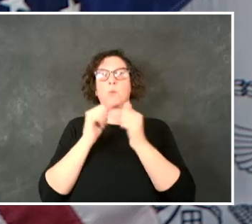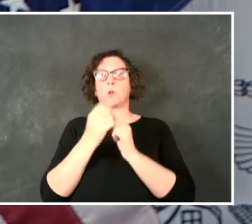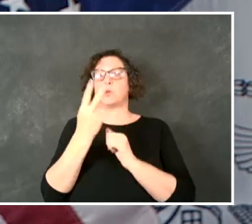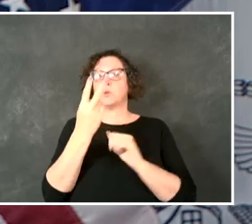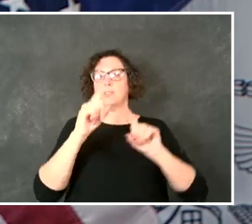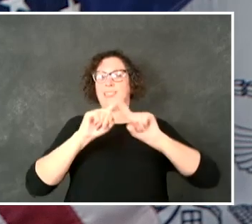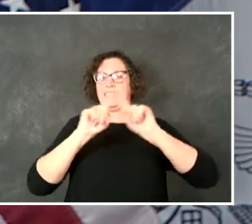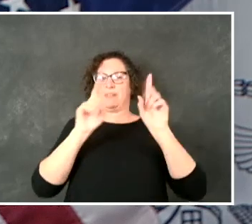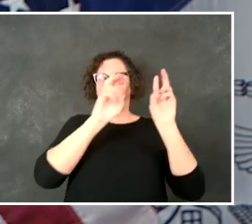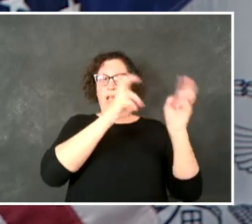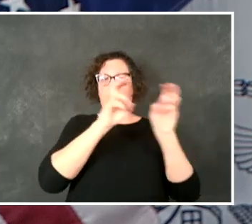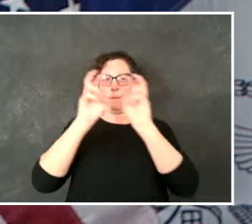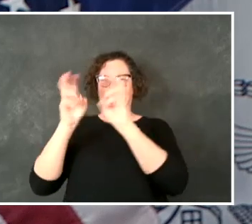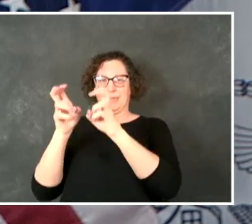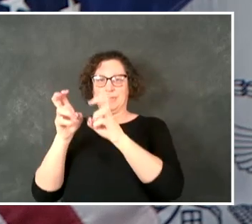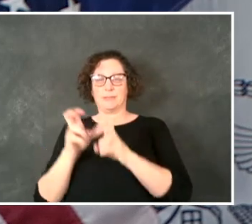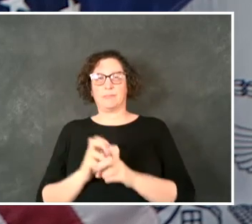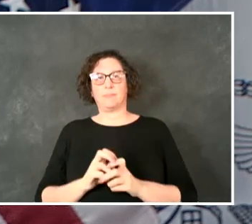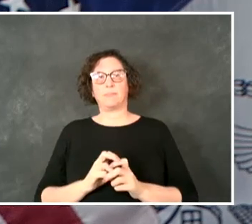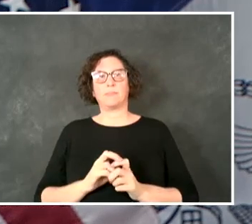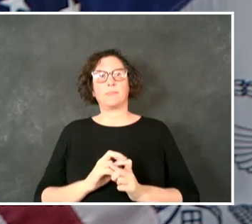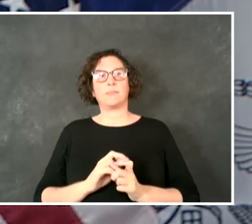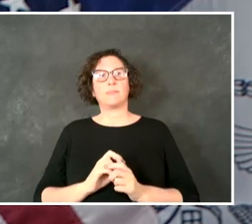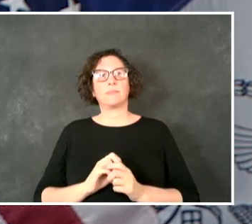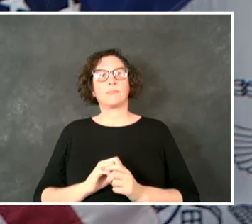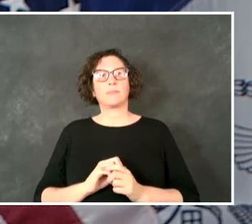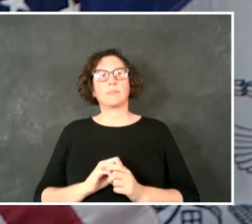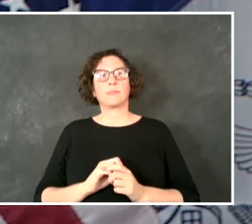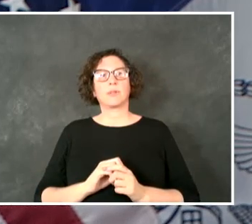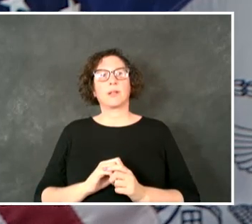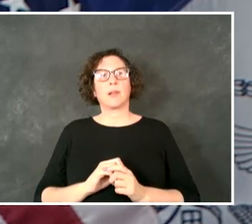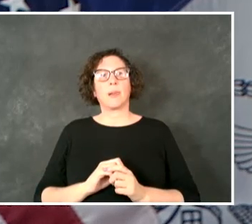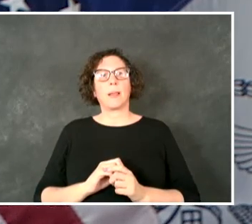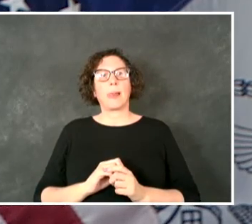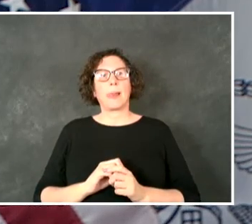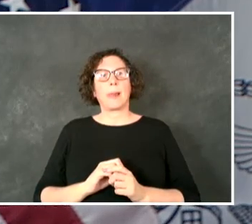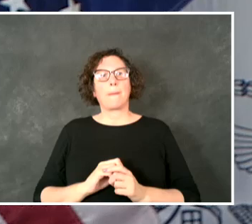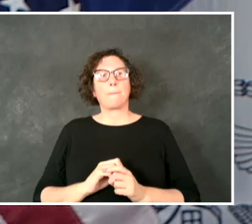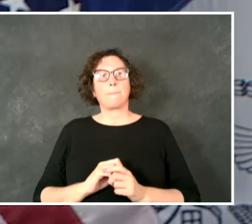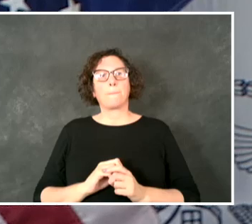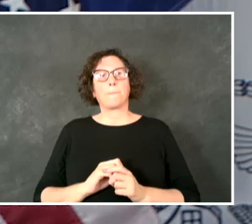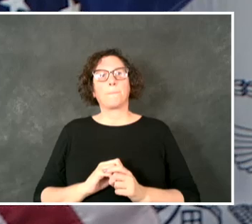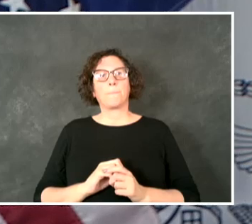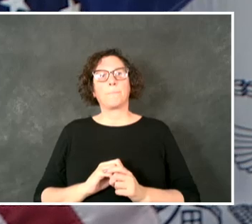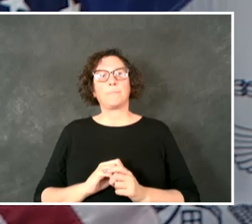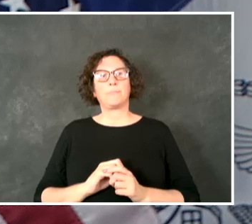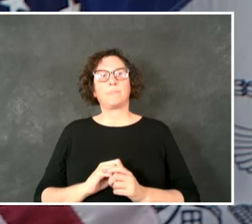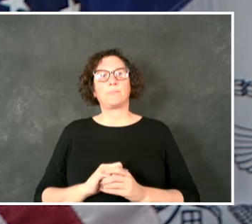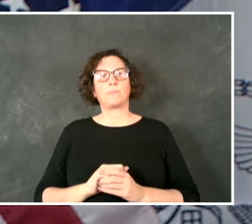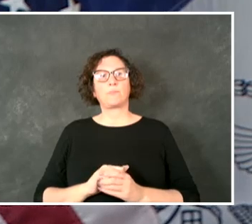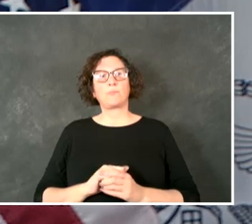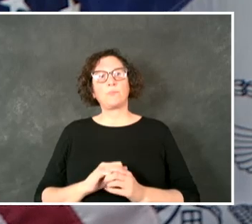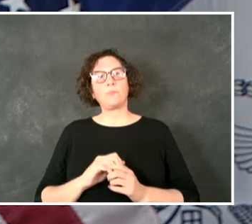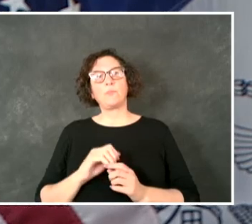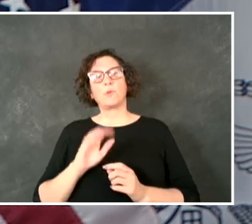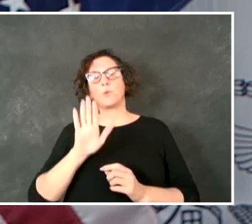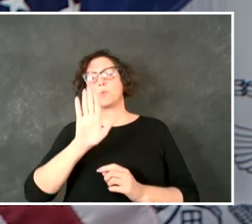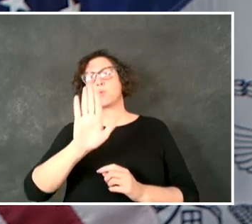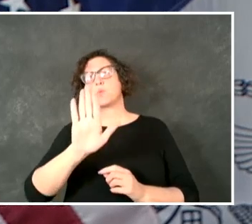I HAVE A COUPLE OF QUESTIONS BUT ON TWO SEPARATE TOPCSI. FIRST OF WHICH I WAS WONDERING, HOW YOUR OWN